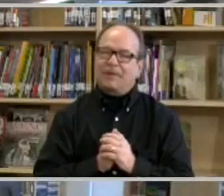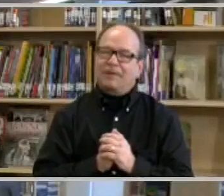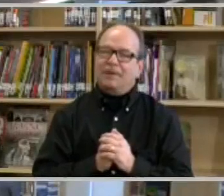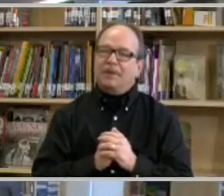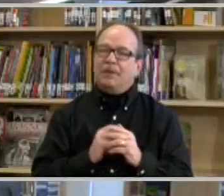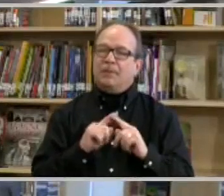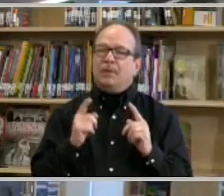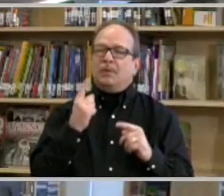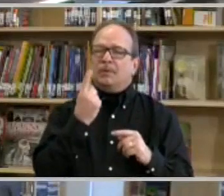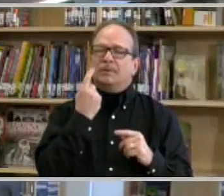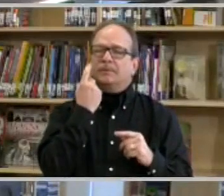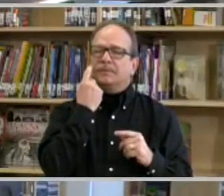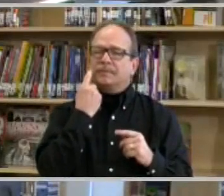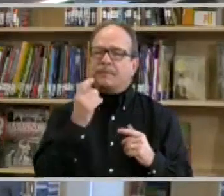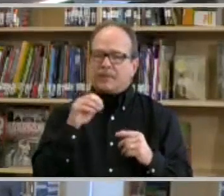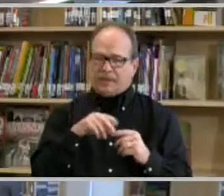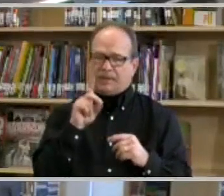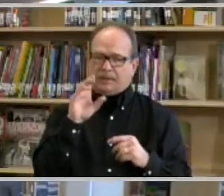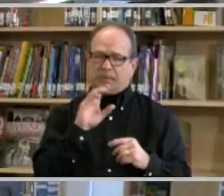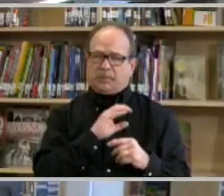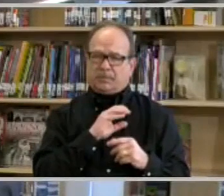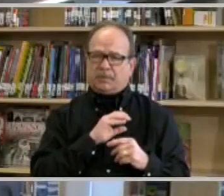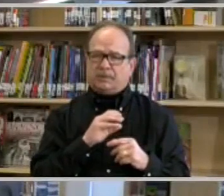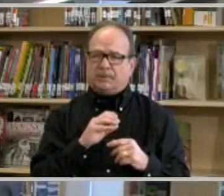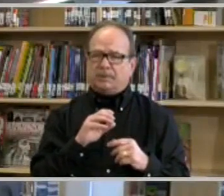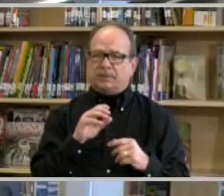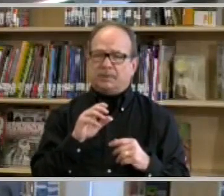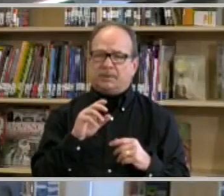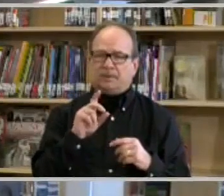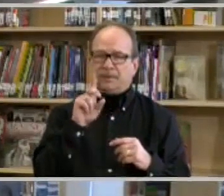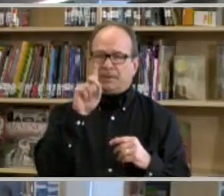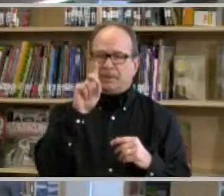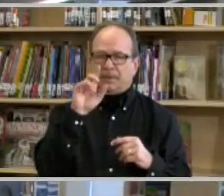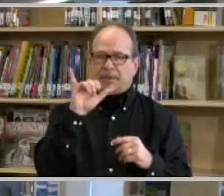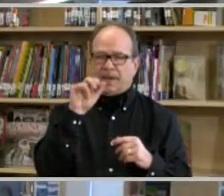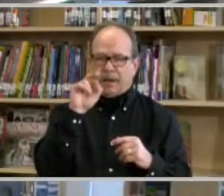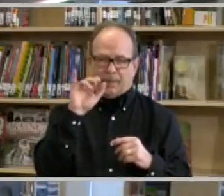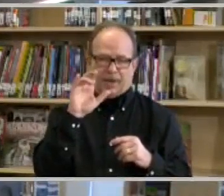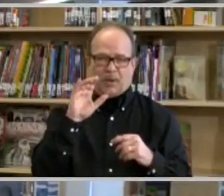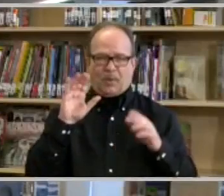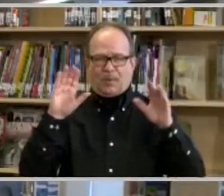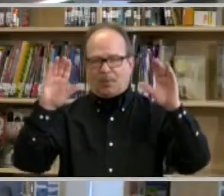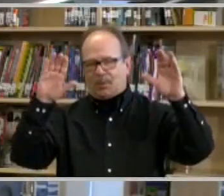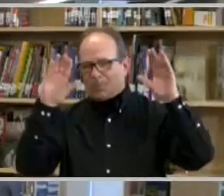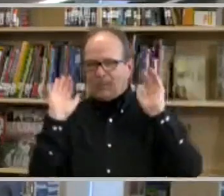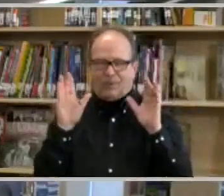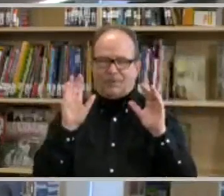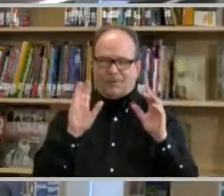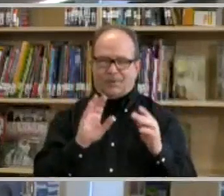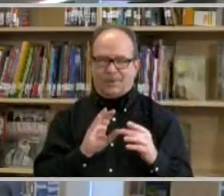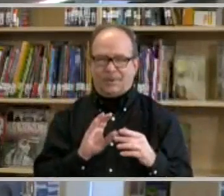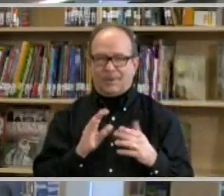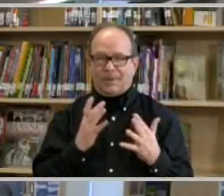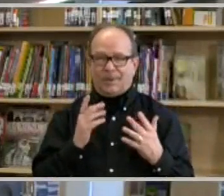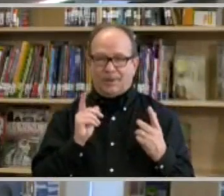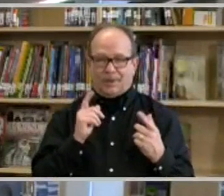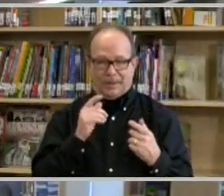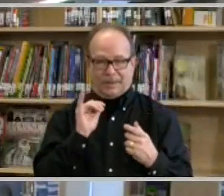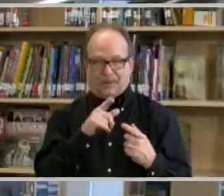TO GO. THE ONE THAT HE IS, HE IS DYNAMIC, I'LL JUST SAY THAT.